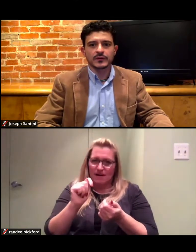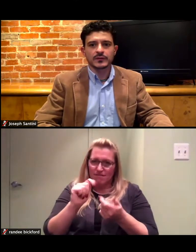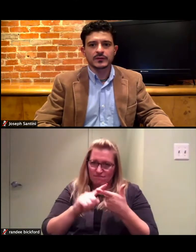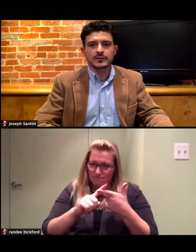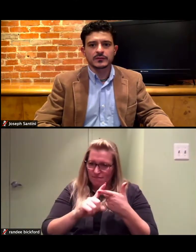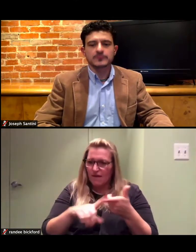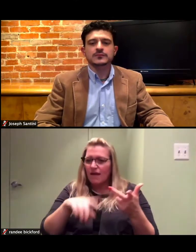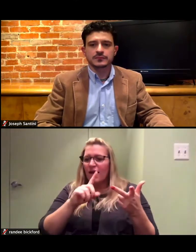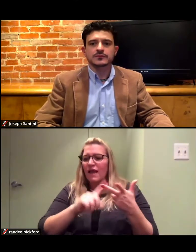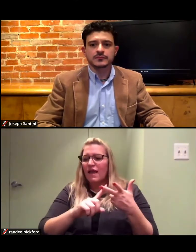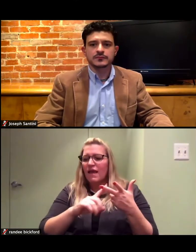credit and debit,